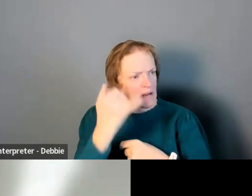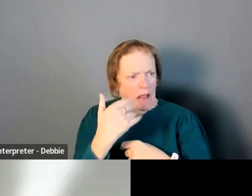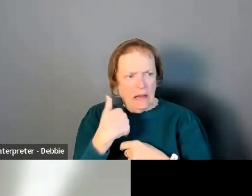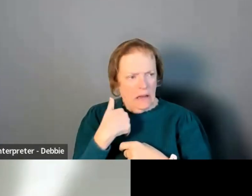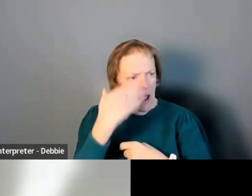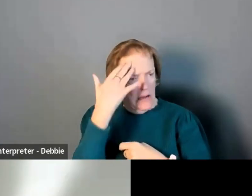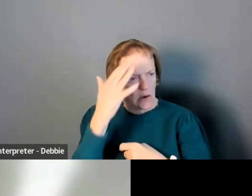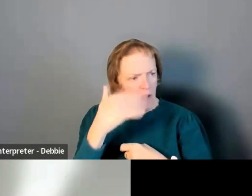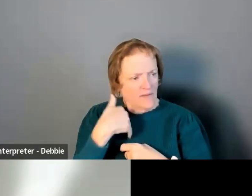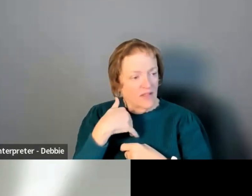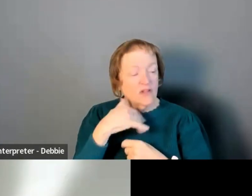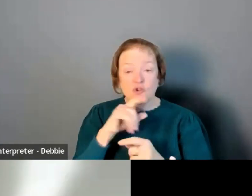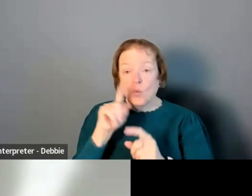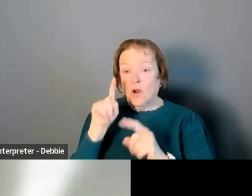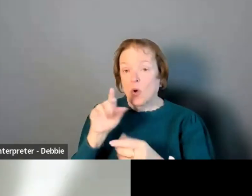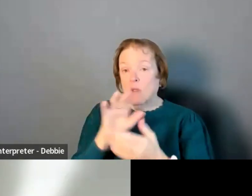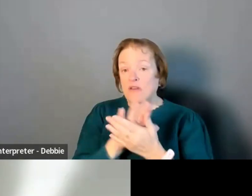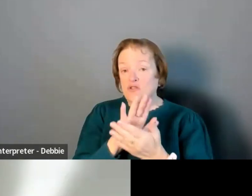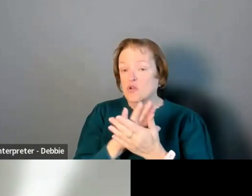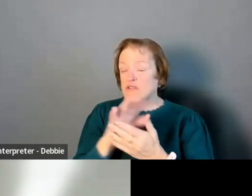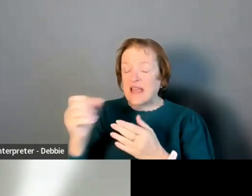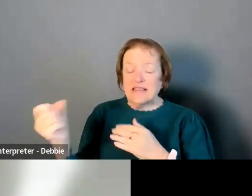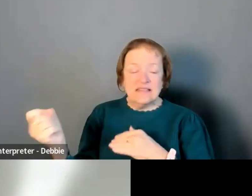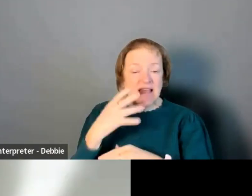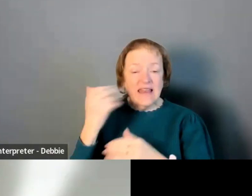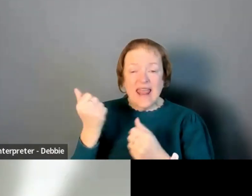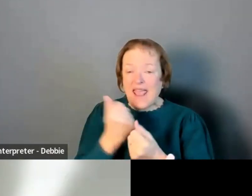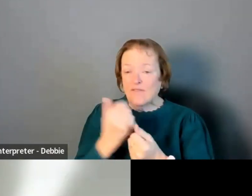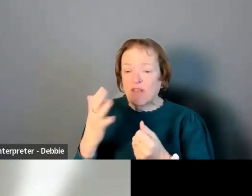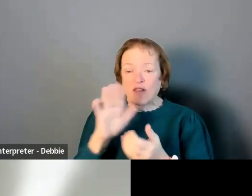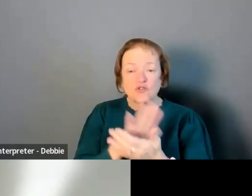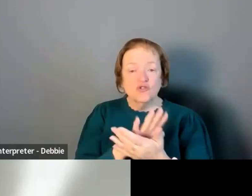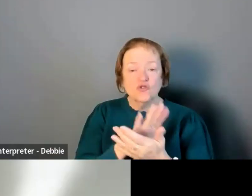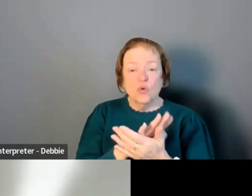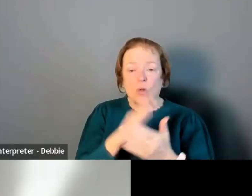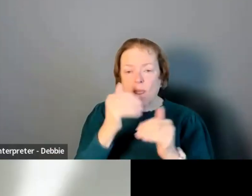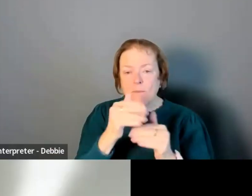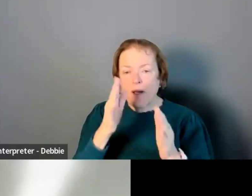send everything to school with her. She's like, okay, send everything. In that box.